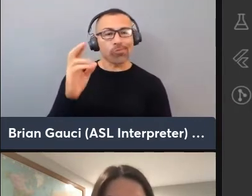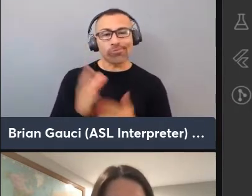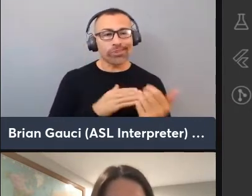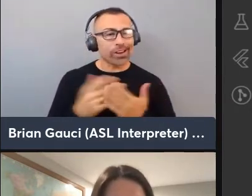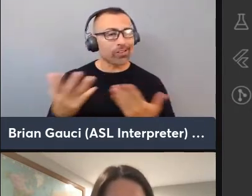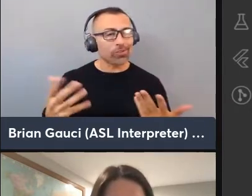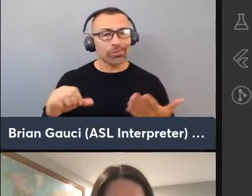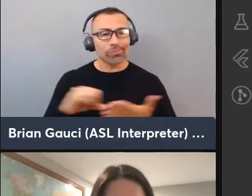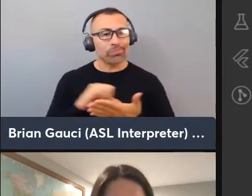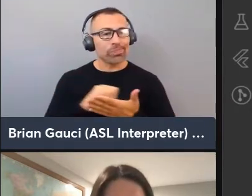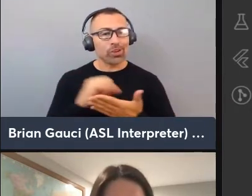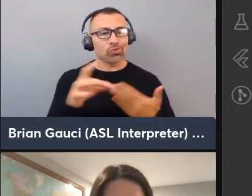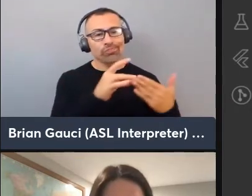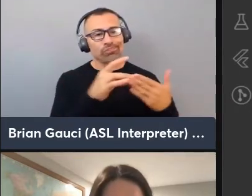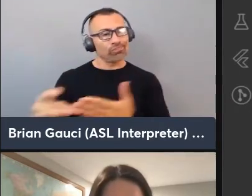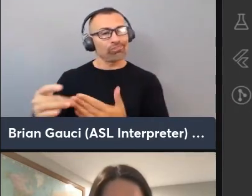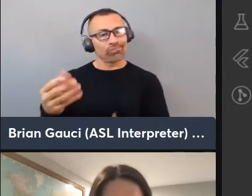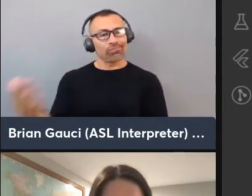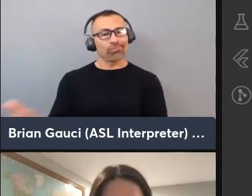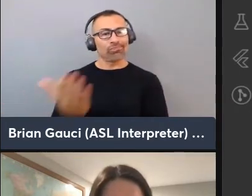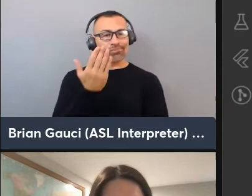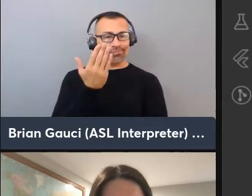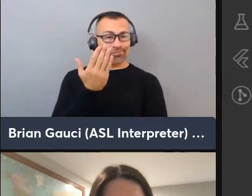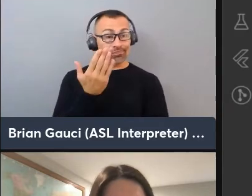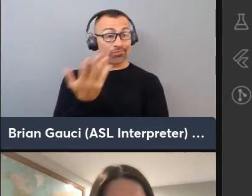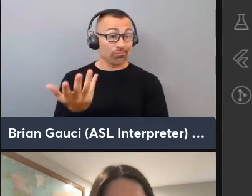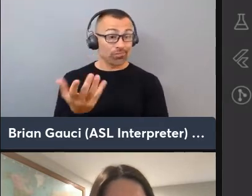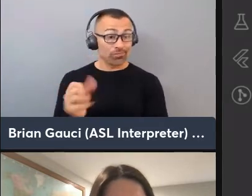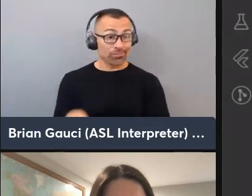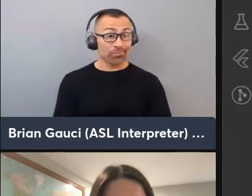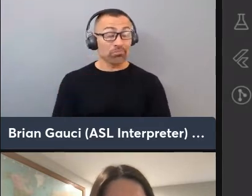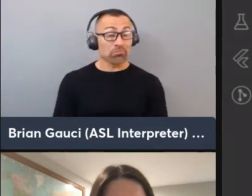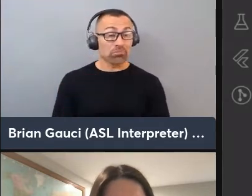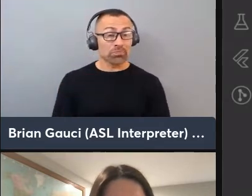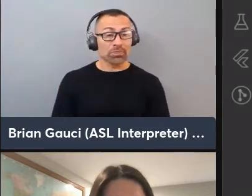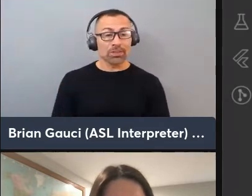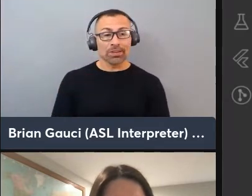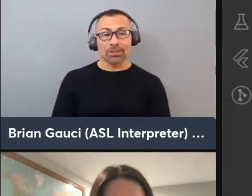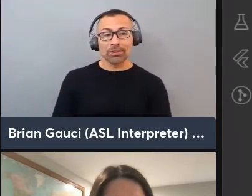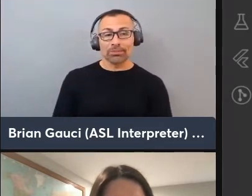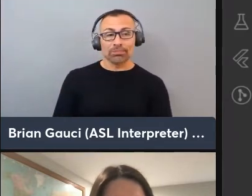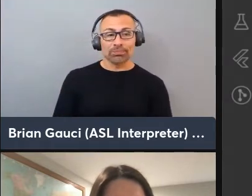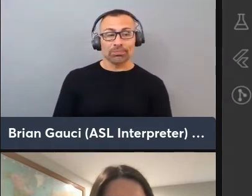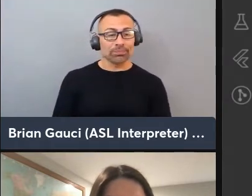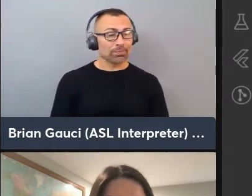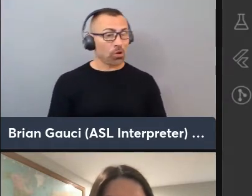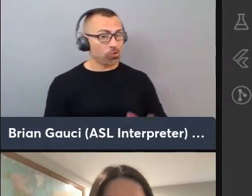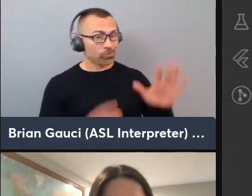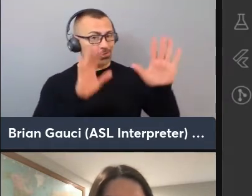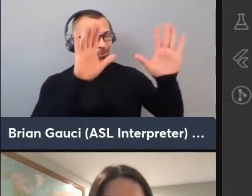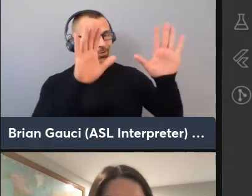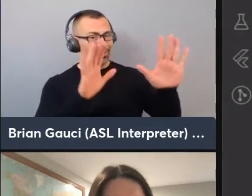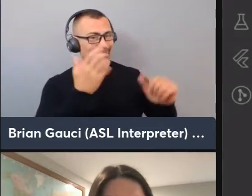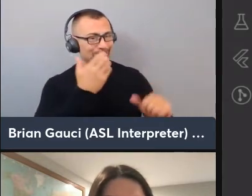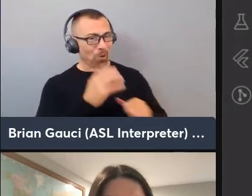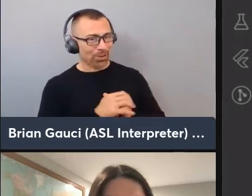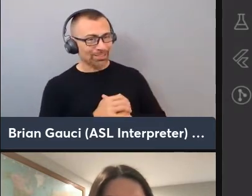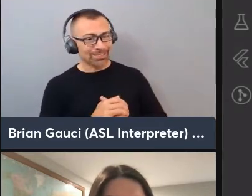Nice, that's awesome. Yeah, yeah. So I believe I'm ready now to actually run this application.